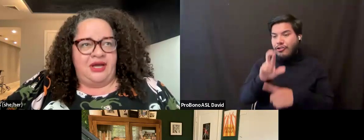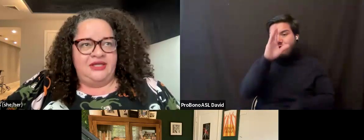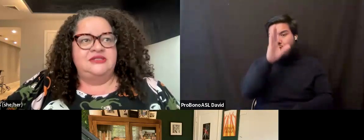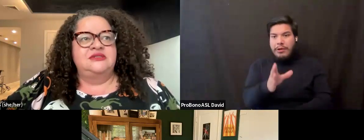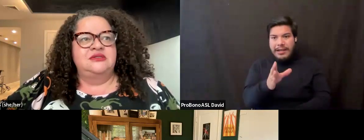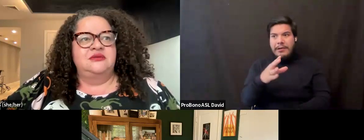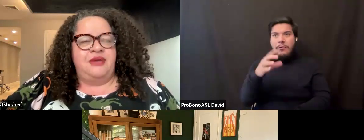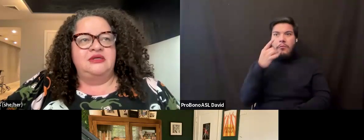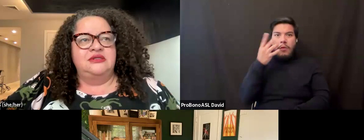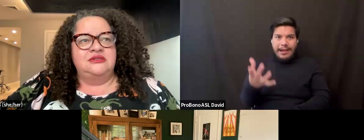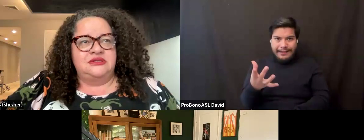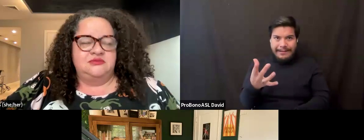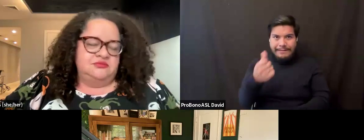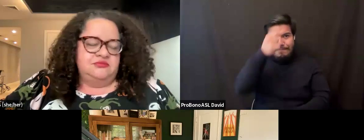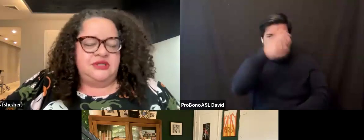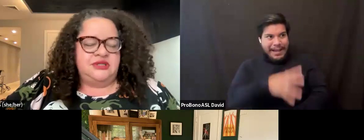white male son